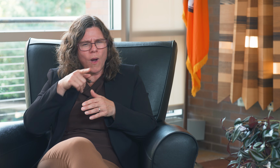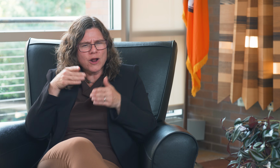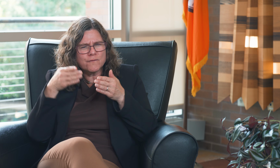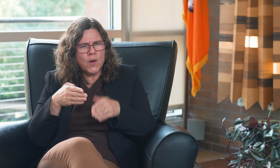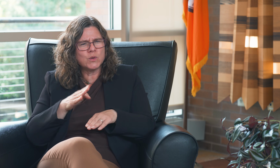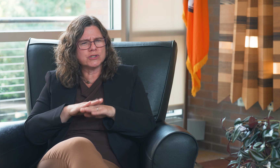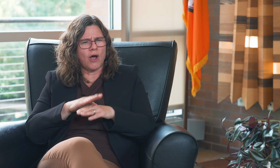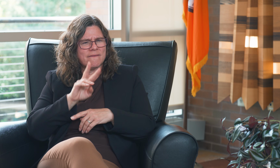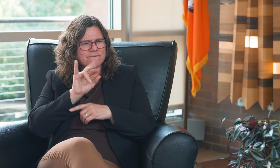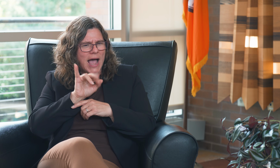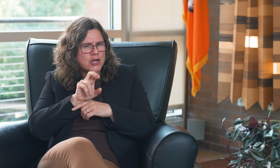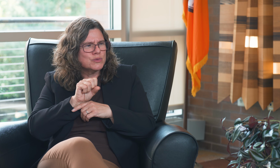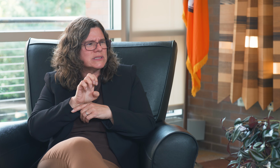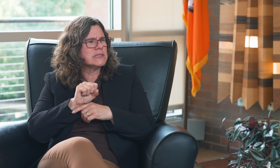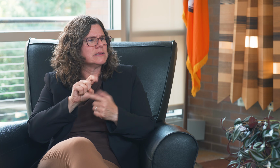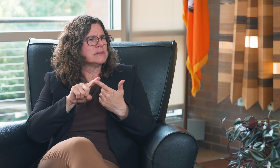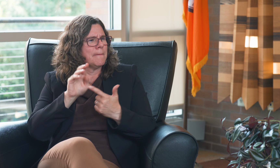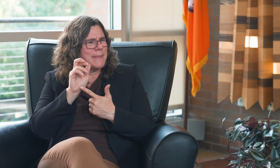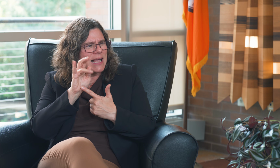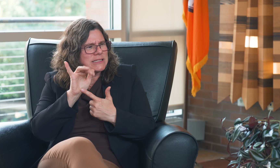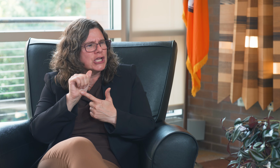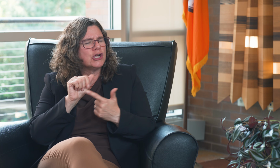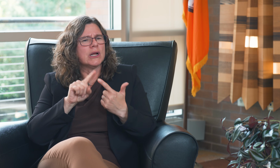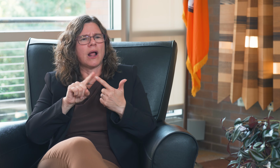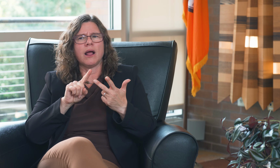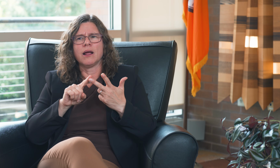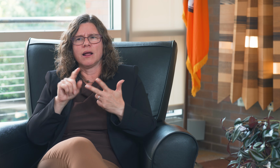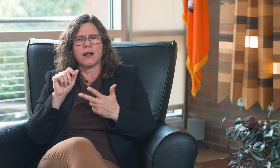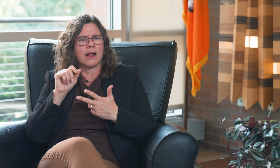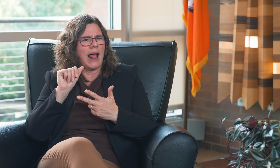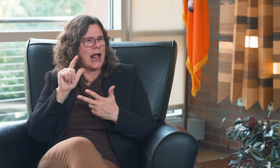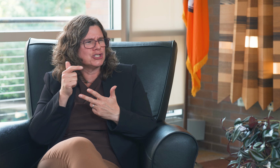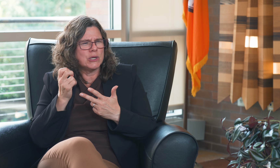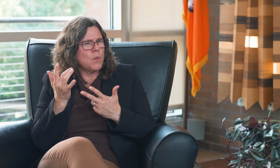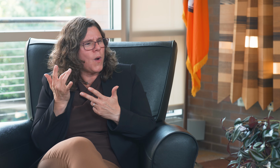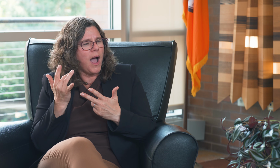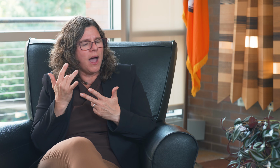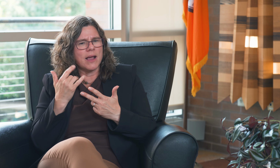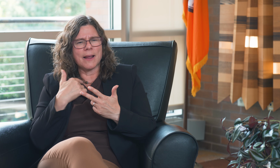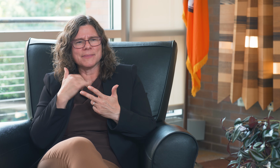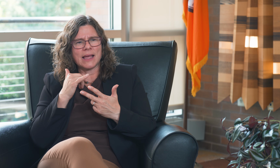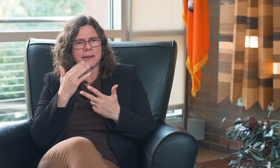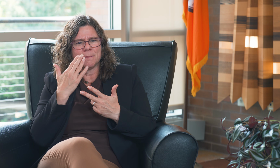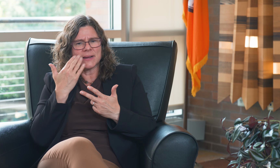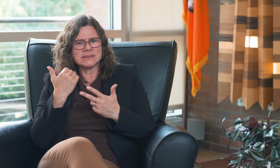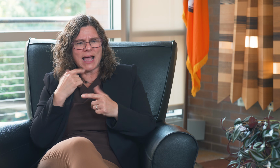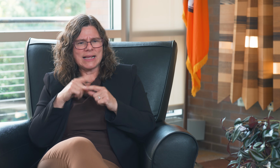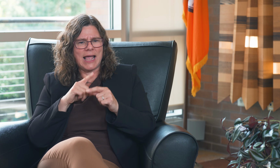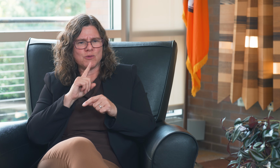“Well, you're a biological oceanographer, but why do you focus on viruses, bacteria, algae.